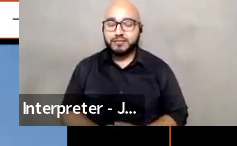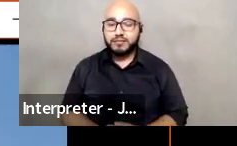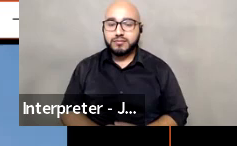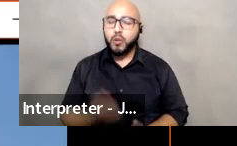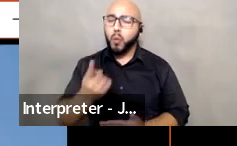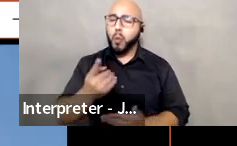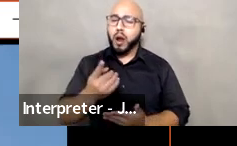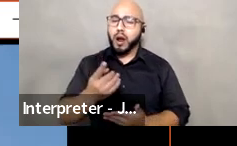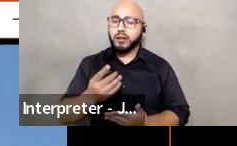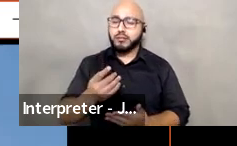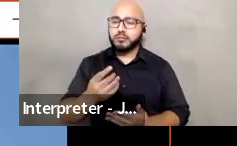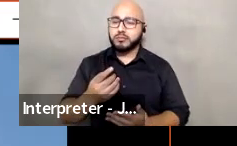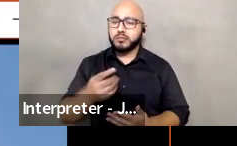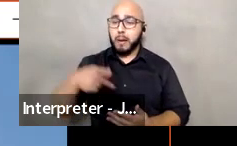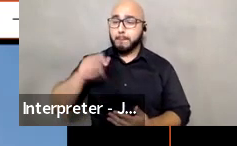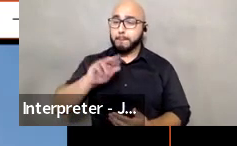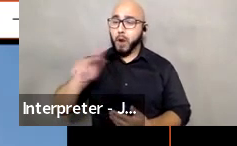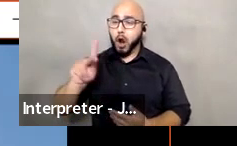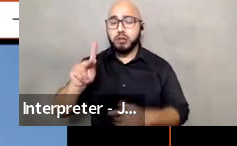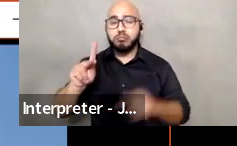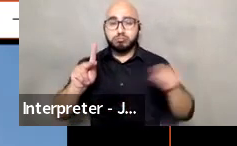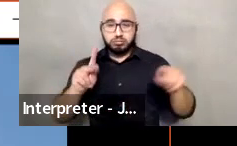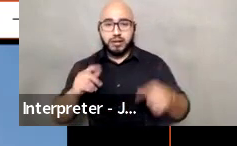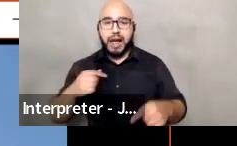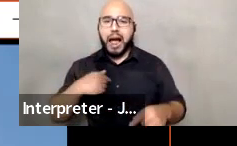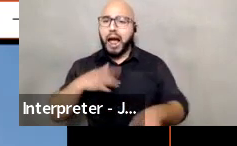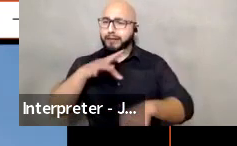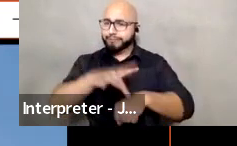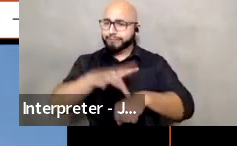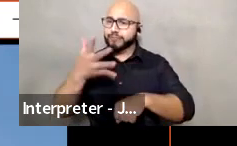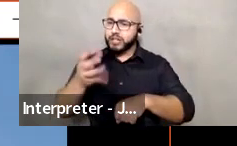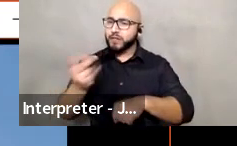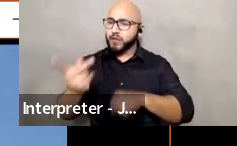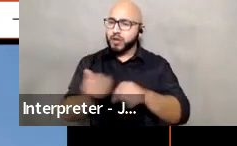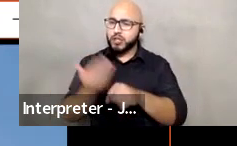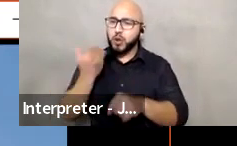I was. There a few years ago, right. Around the time that they were talking about removing it.